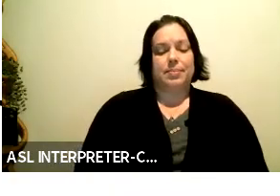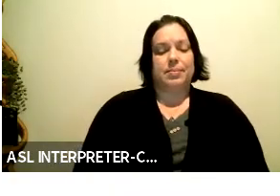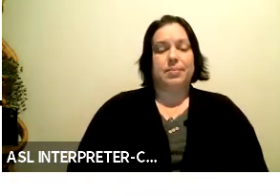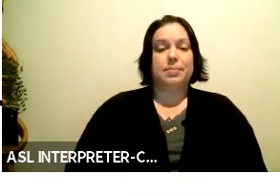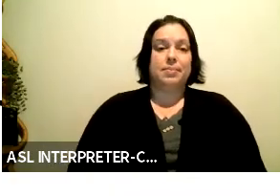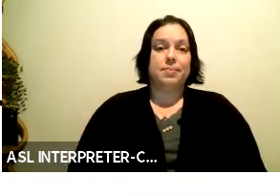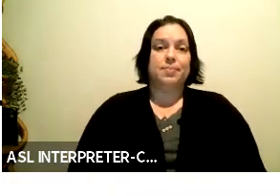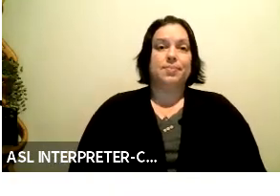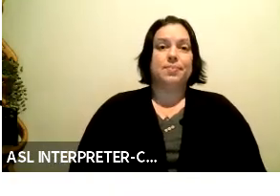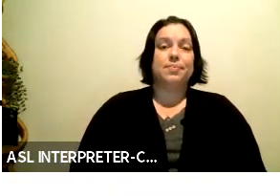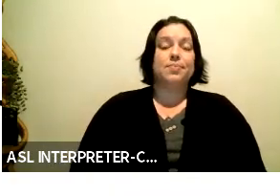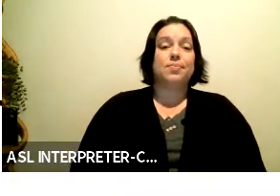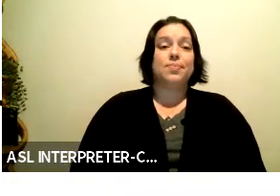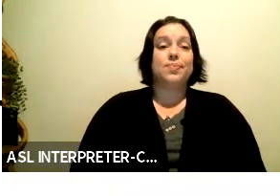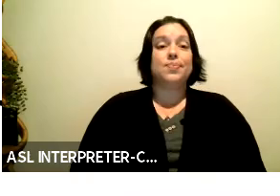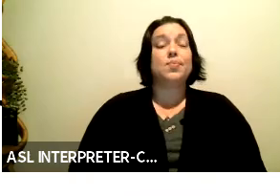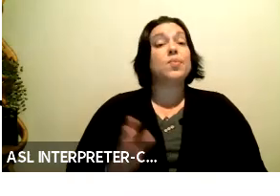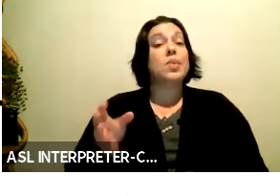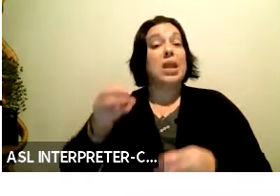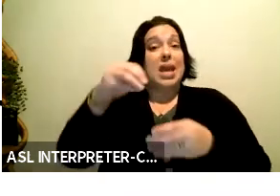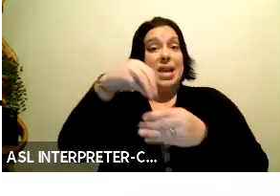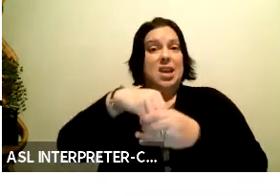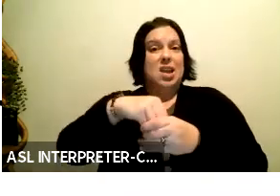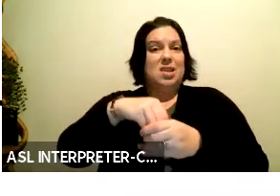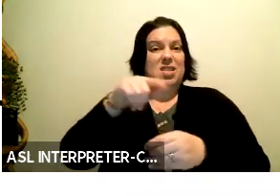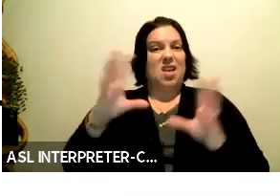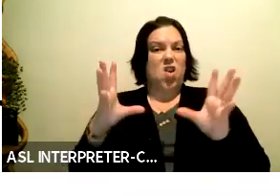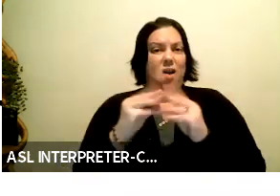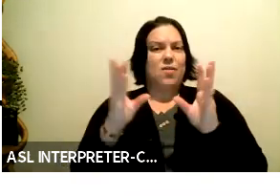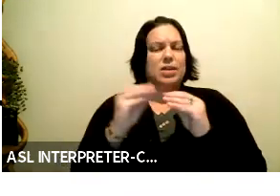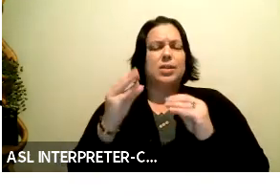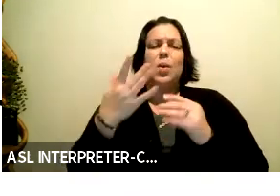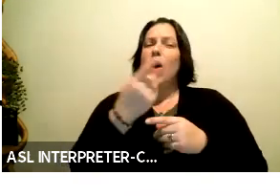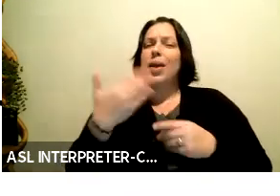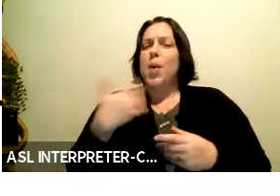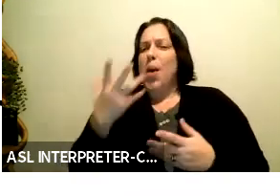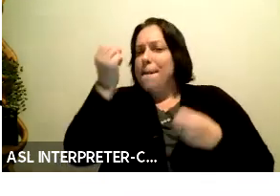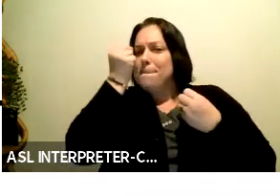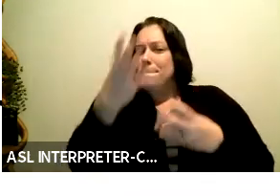And so in there, one of the things we really want to highlight is that we started seeing from the